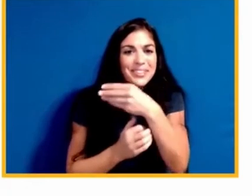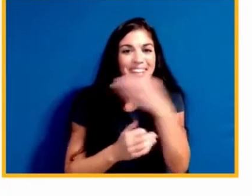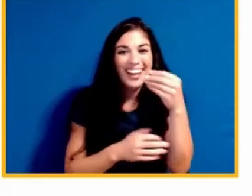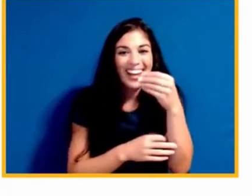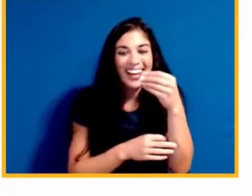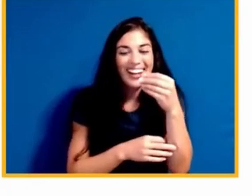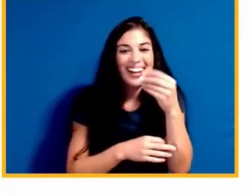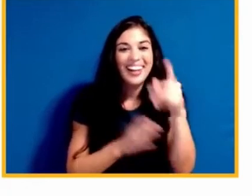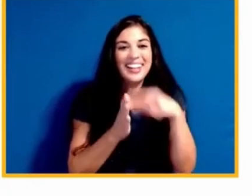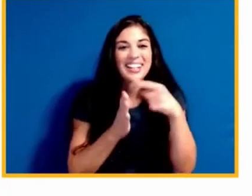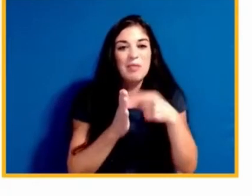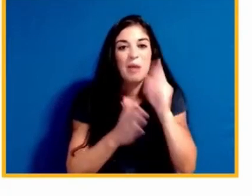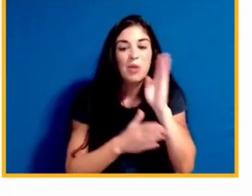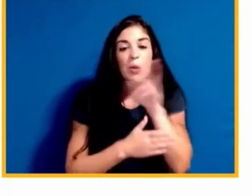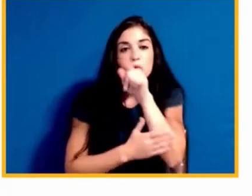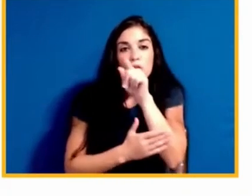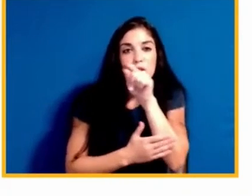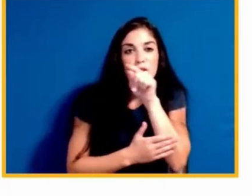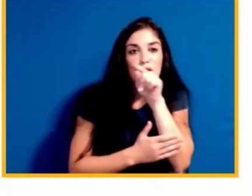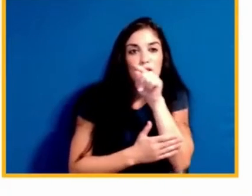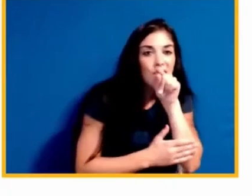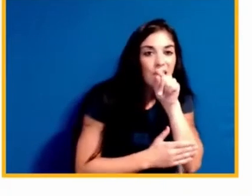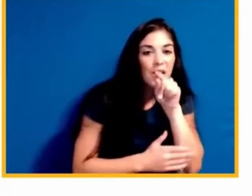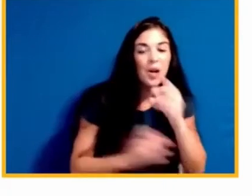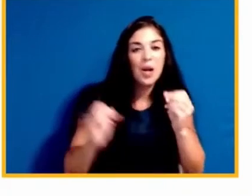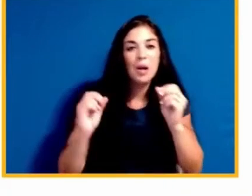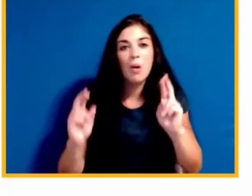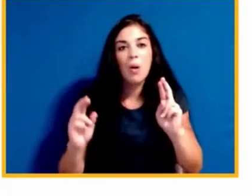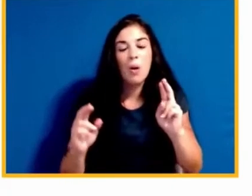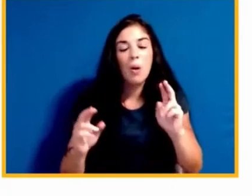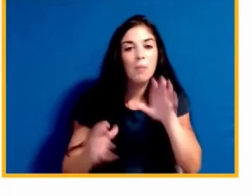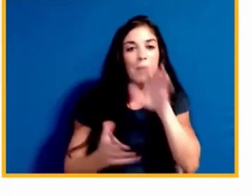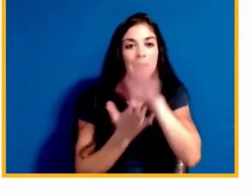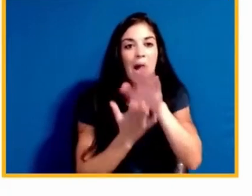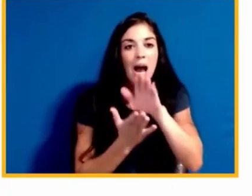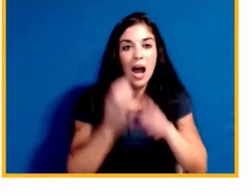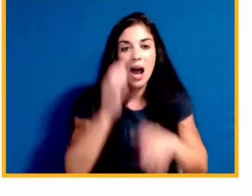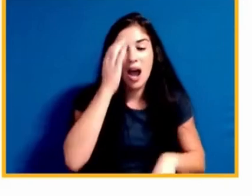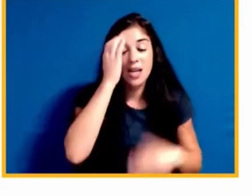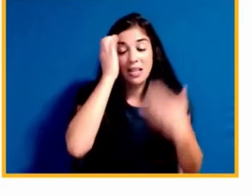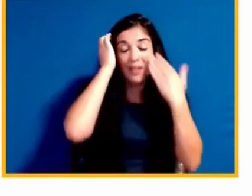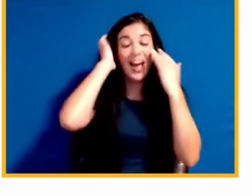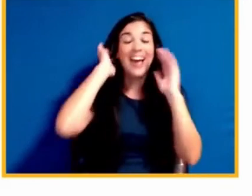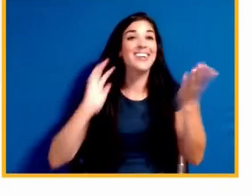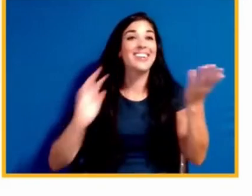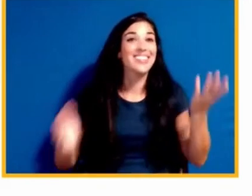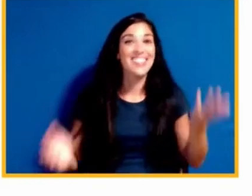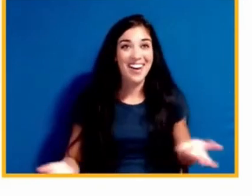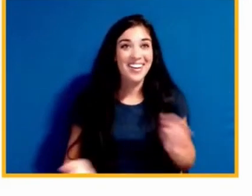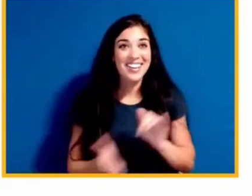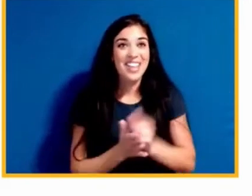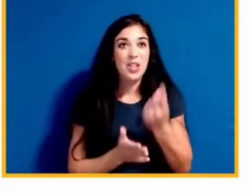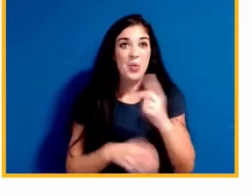sometimes like, chirp at you or they like bawk at you, I mean, I don't know about bawking, that's one kind of verb that,